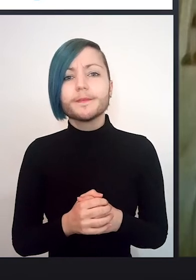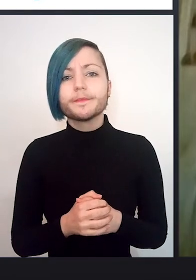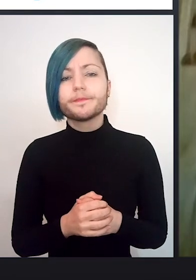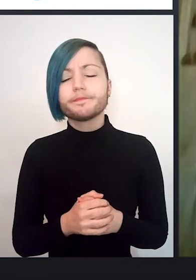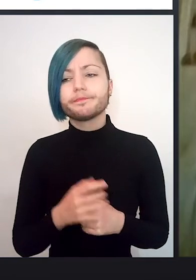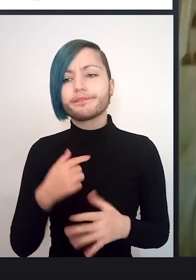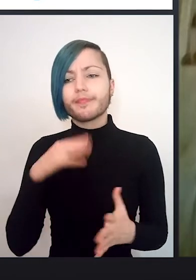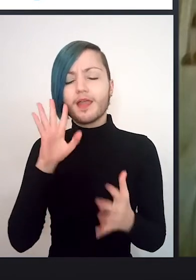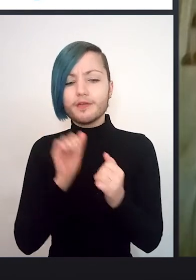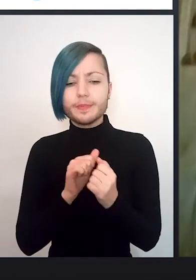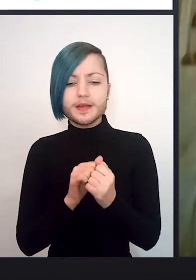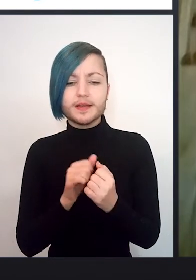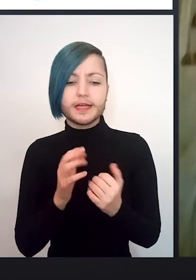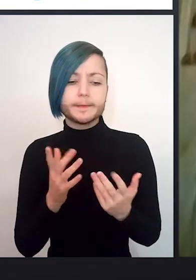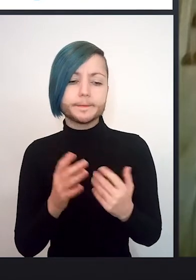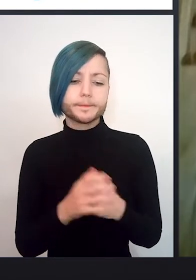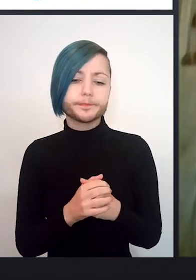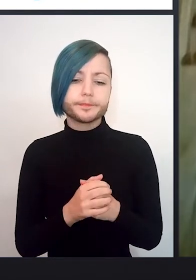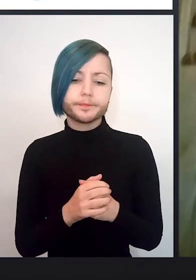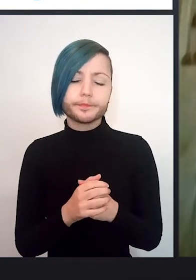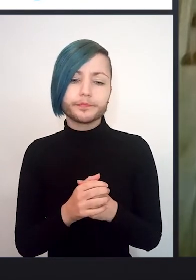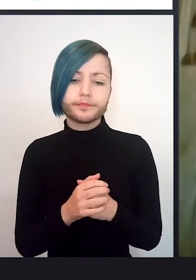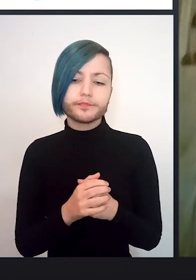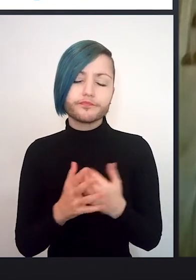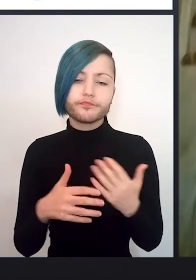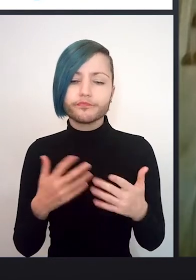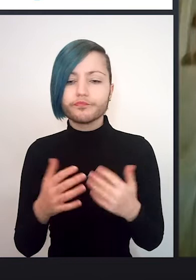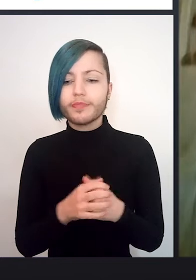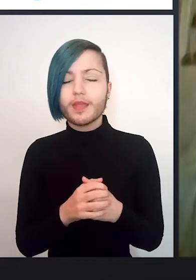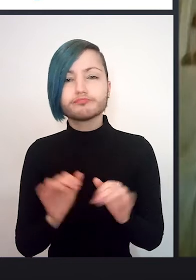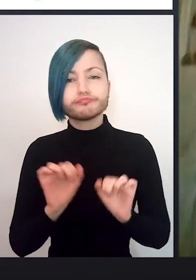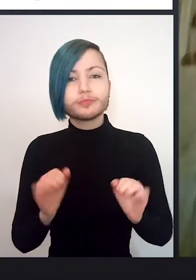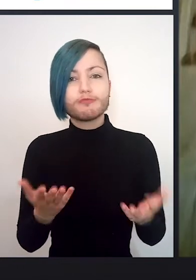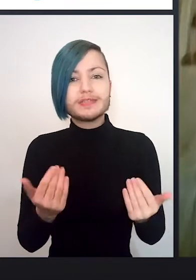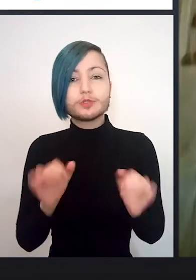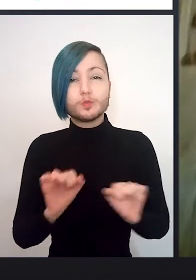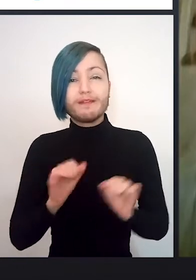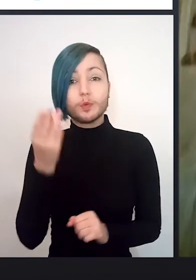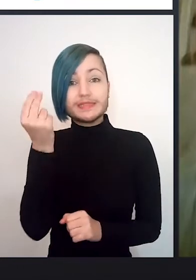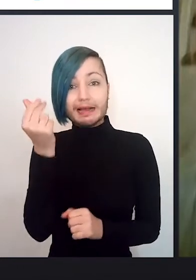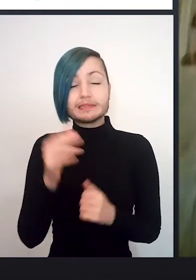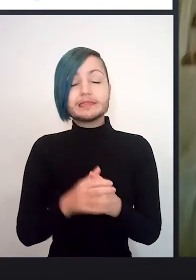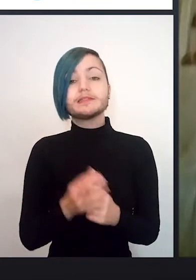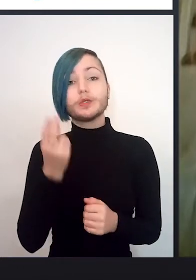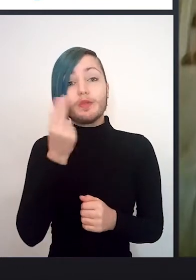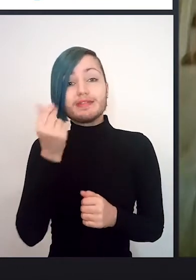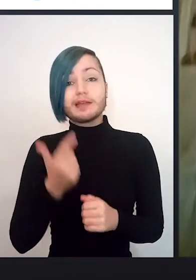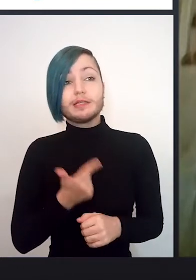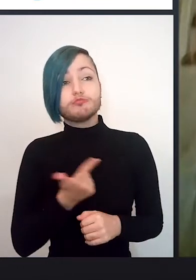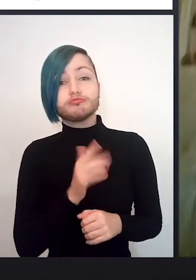I remember waiting in reception for the taxi and the taxi ride all the way home